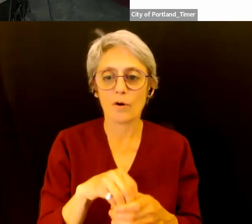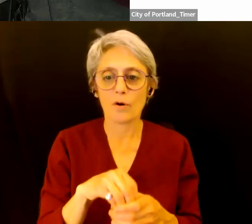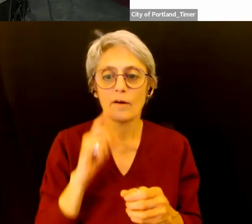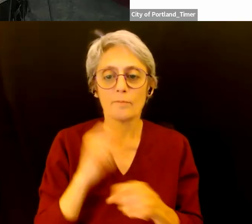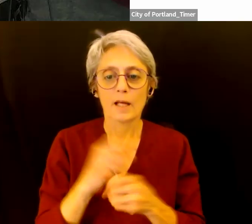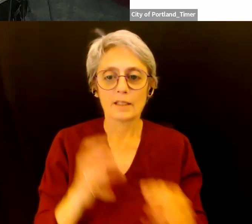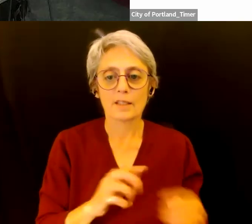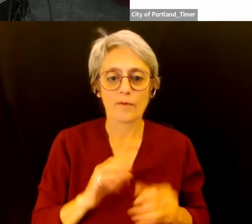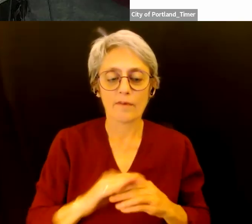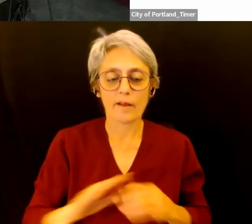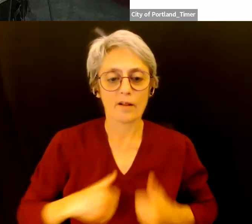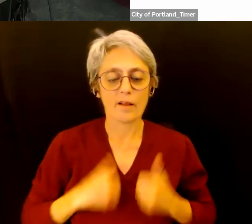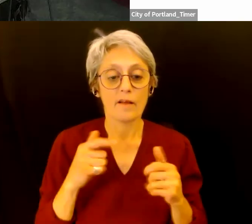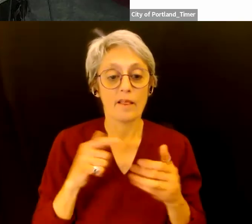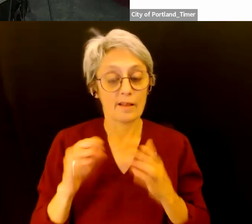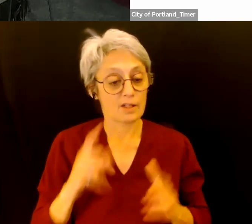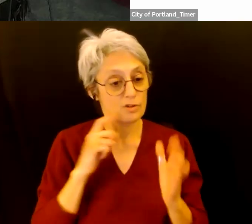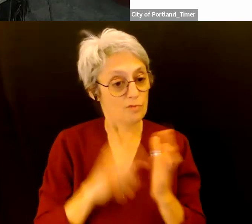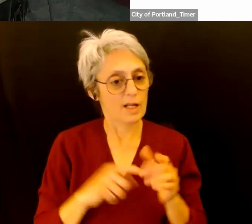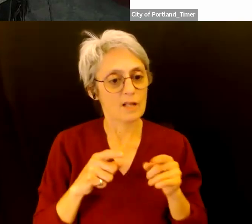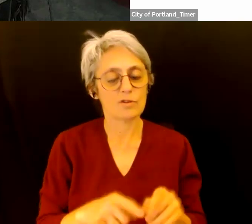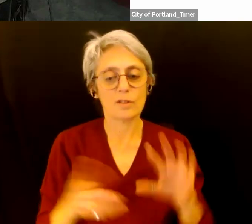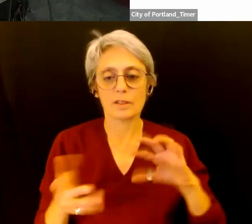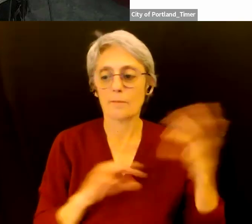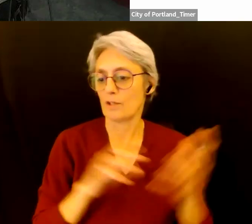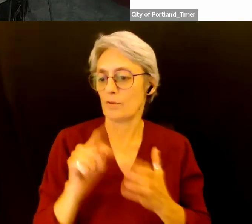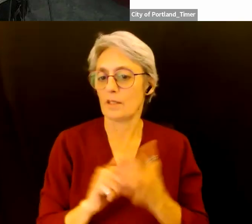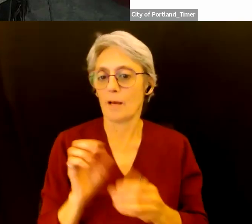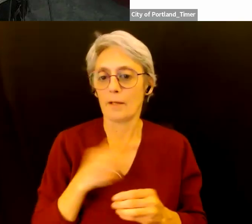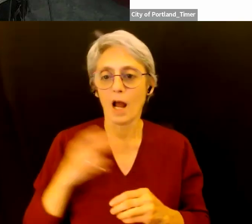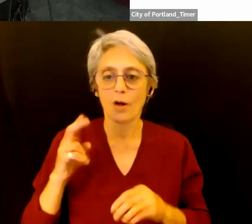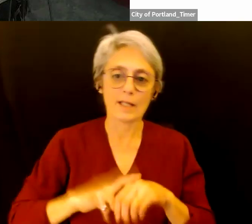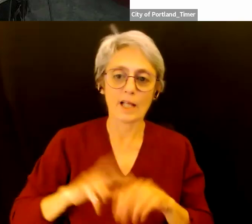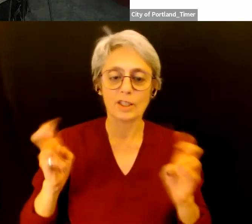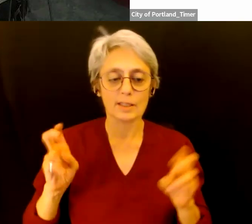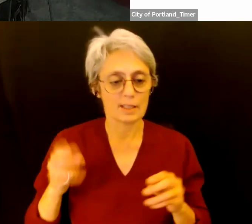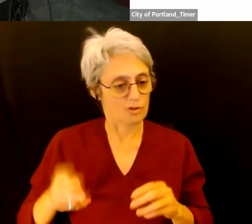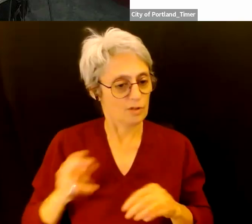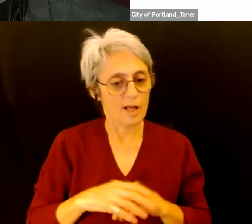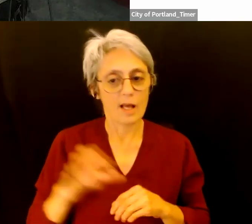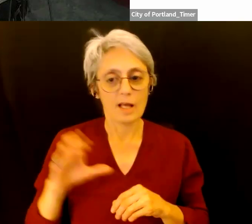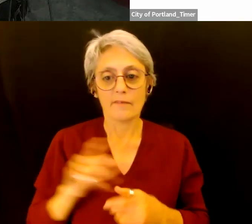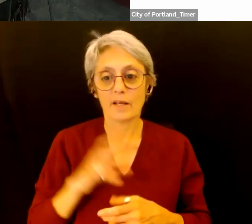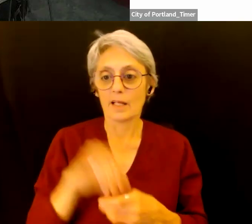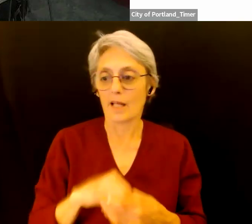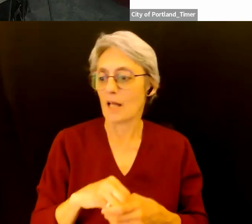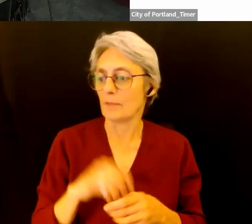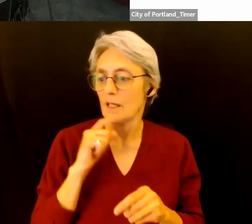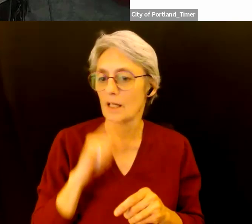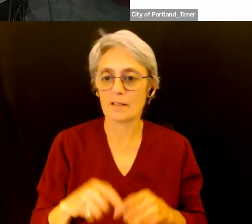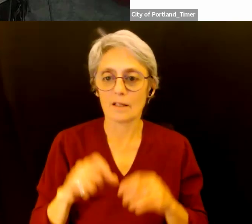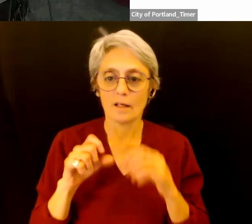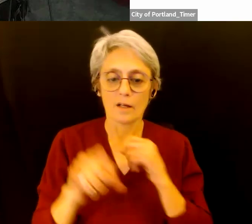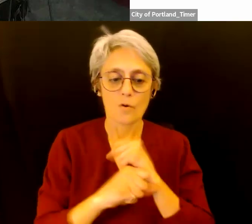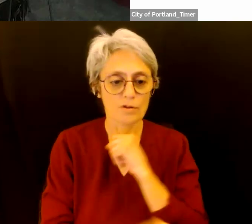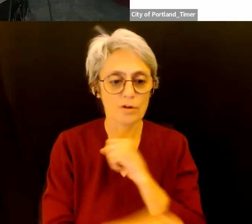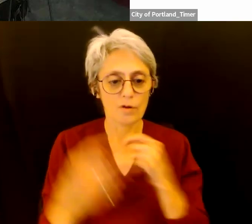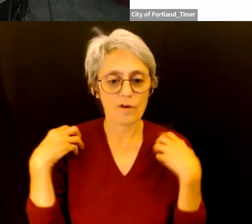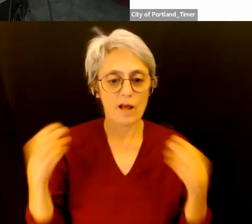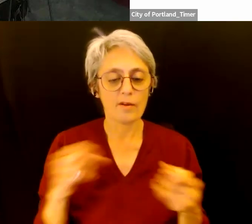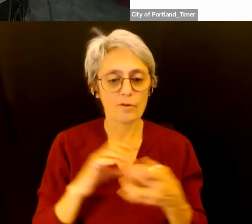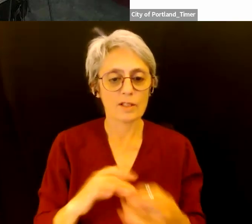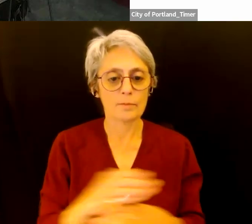These leaders recognized during a tumultuous time in our nation's history that civic engagement is the cornerstone to a healthy relationship between a government and its people.